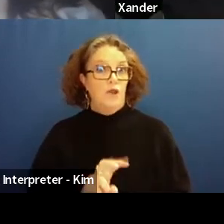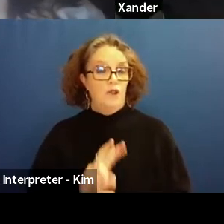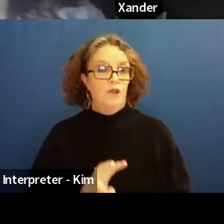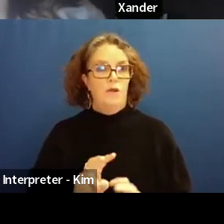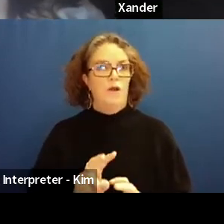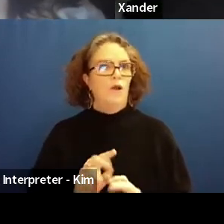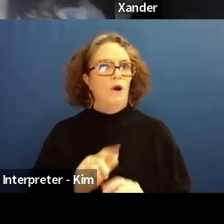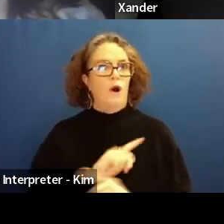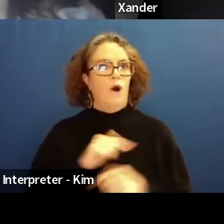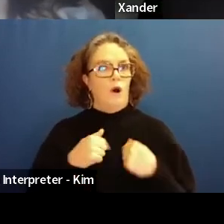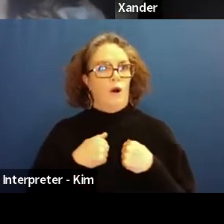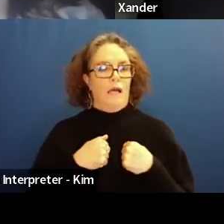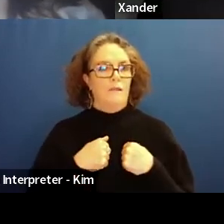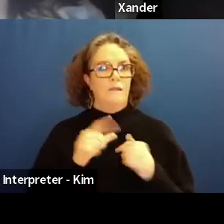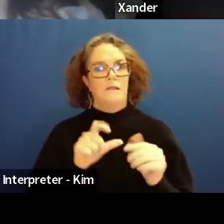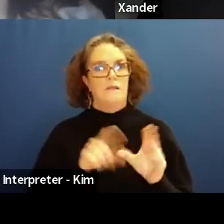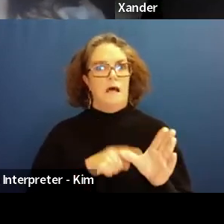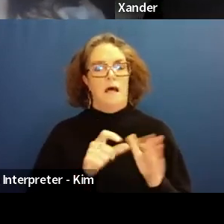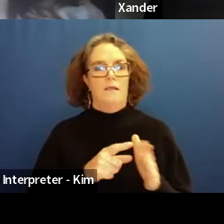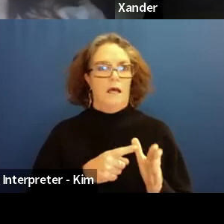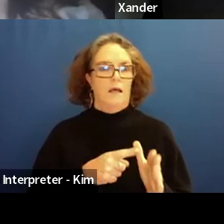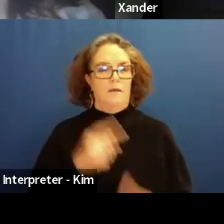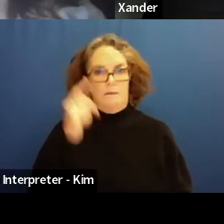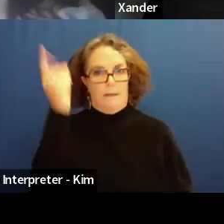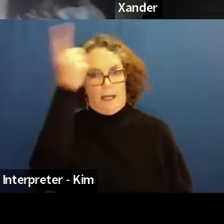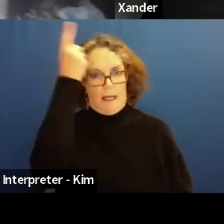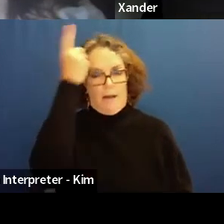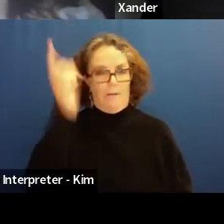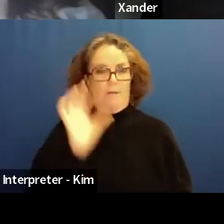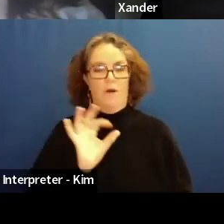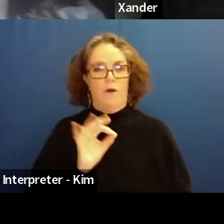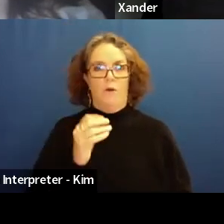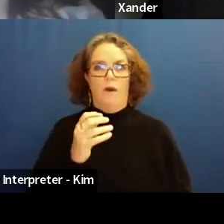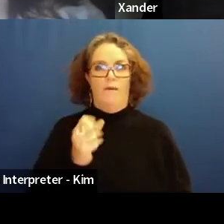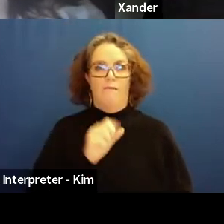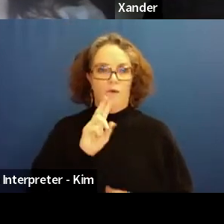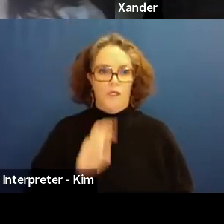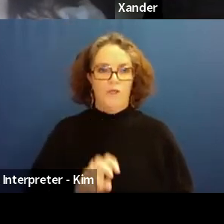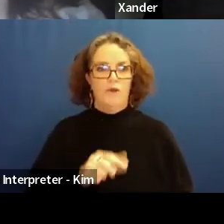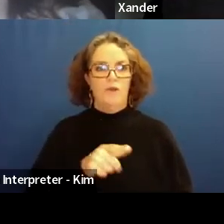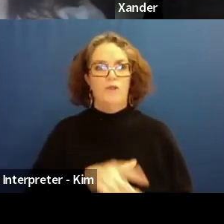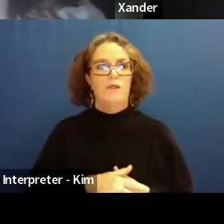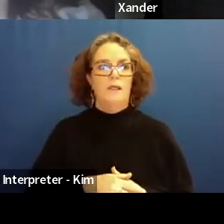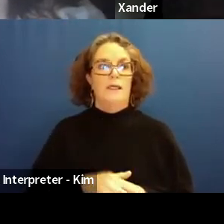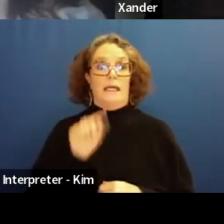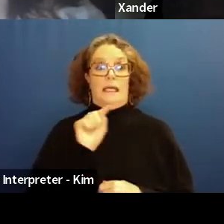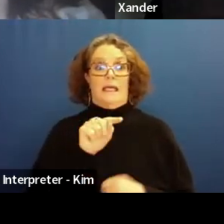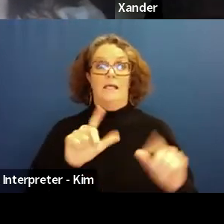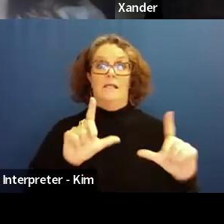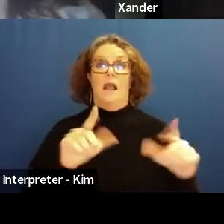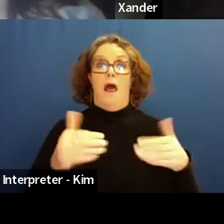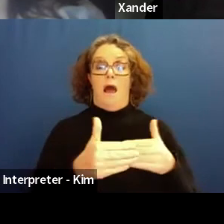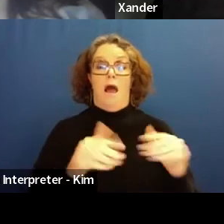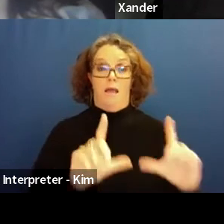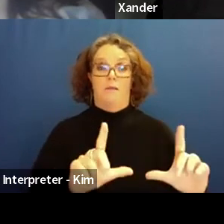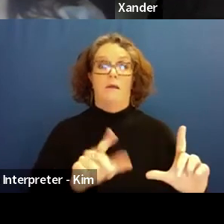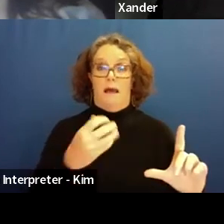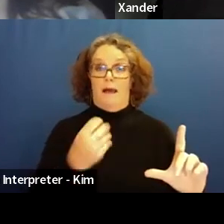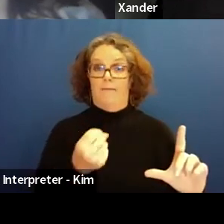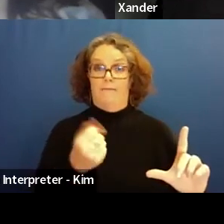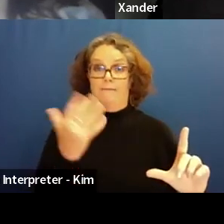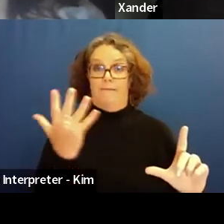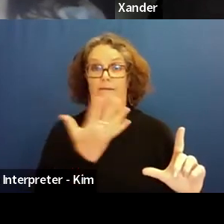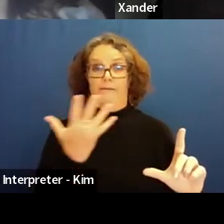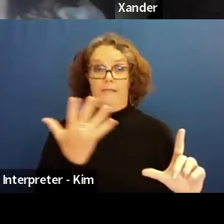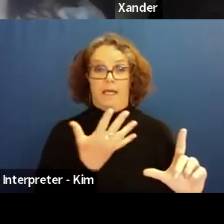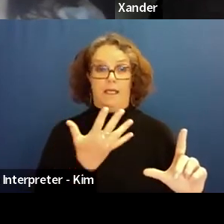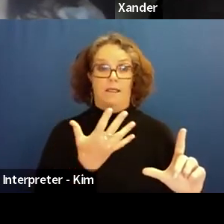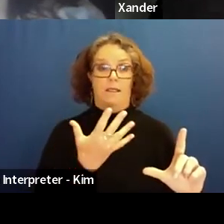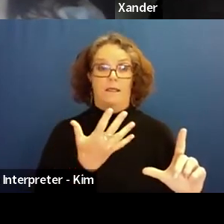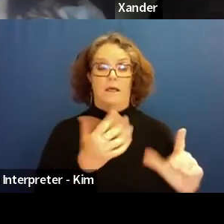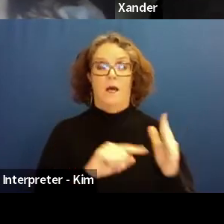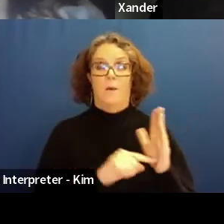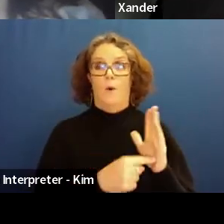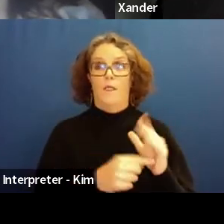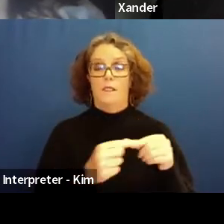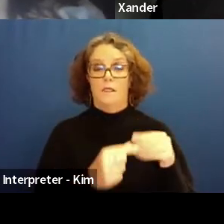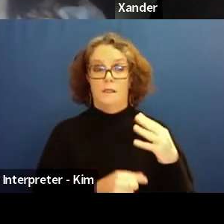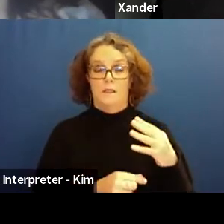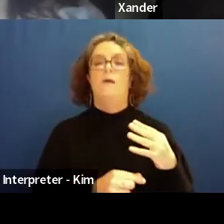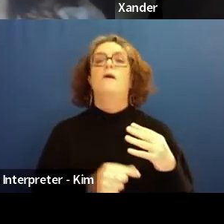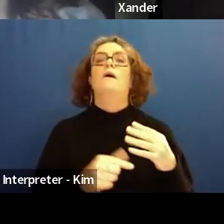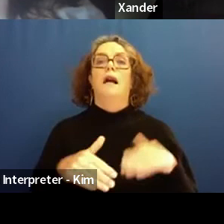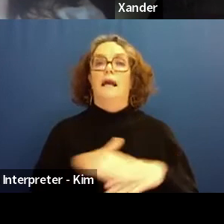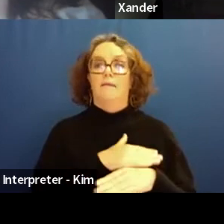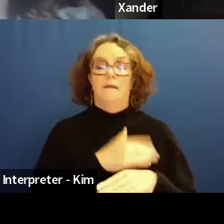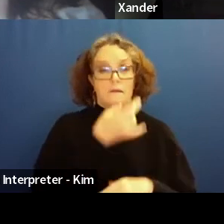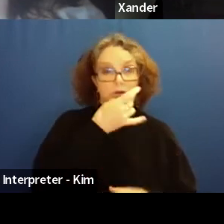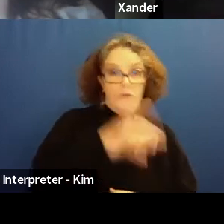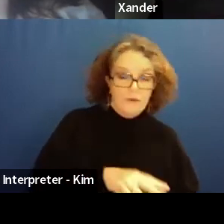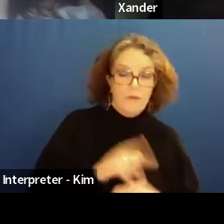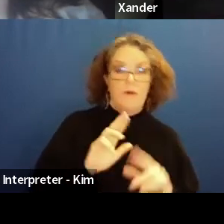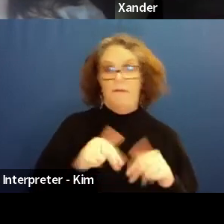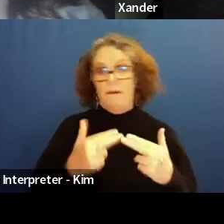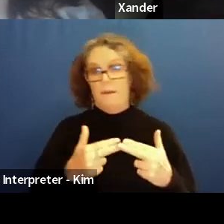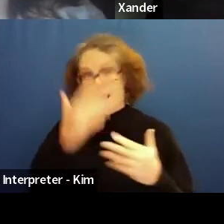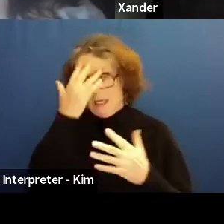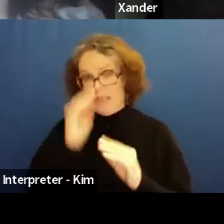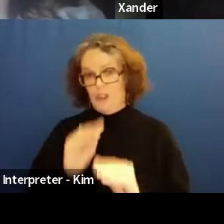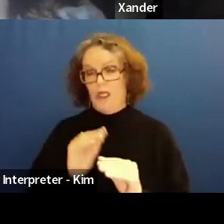And so there's three there's 15 outcomes on the screen here, and there's a link which I'll get branded and pop in the chat but it's it's sort of across children, families and educators so if there's a positive stuff to school the sorts of things that